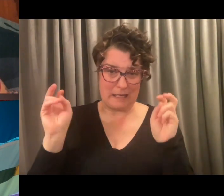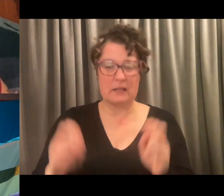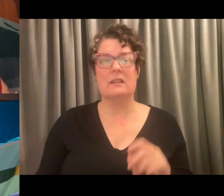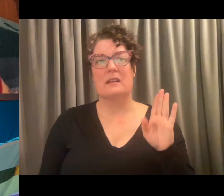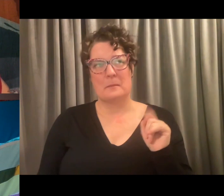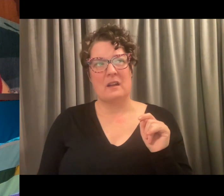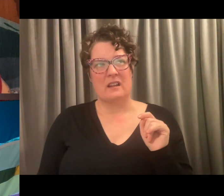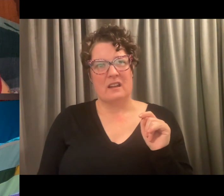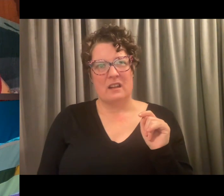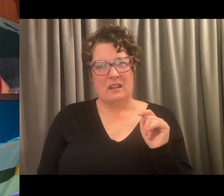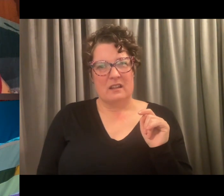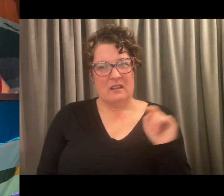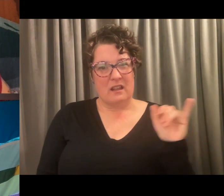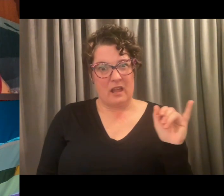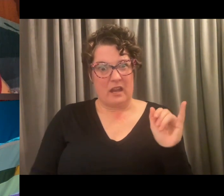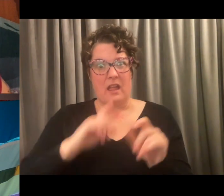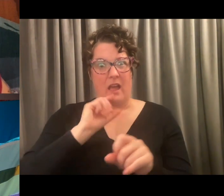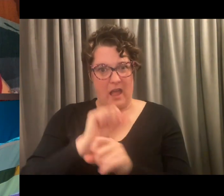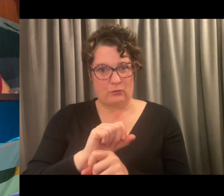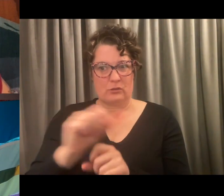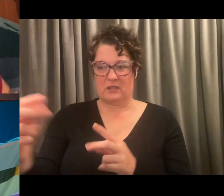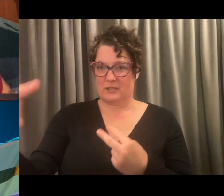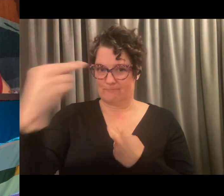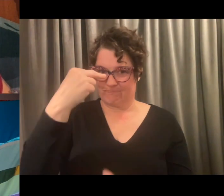and then helping them make choices to live the lives that they want to live.